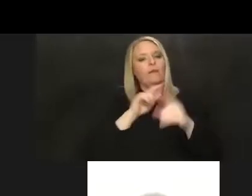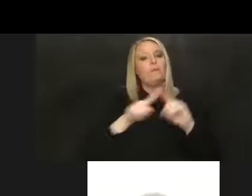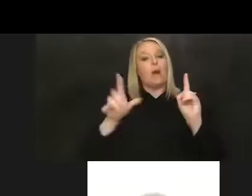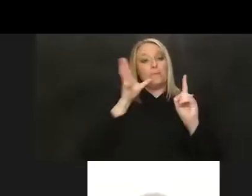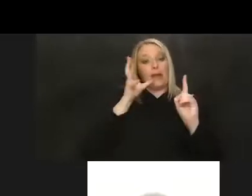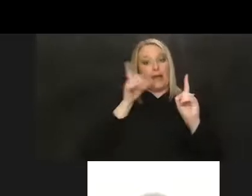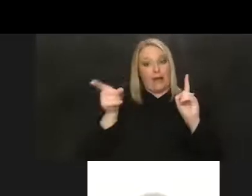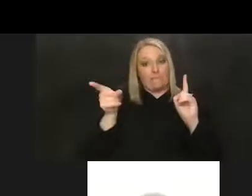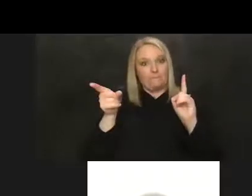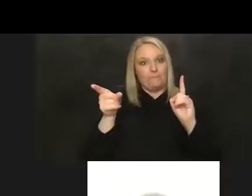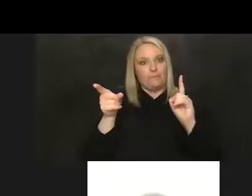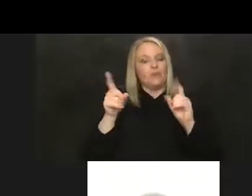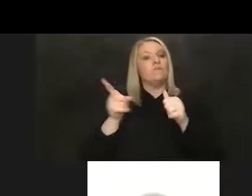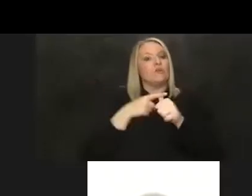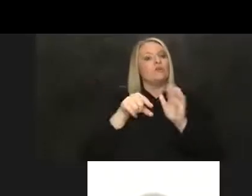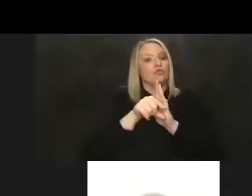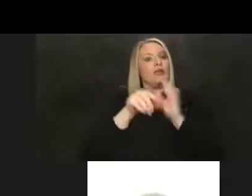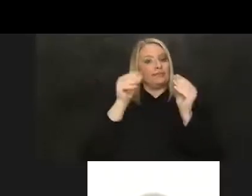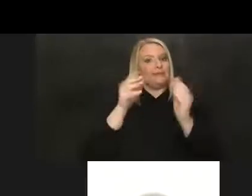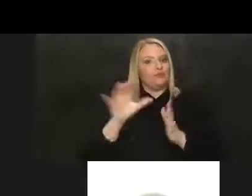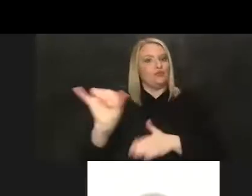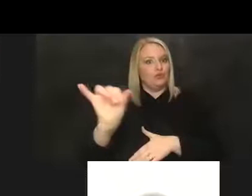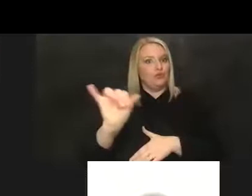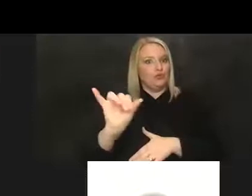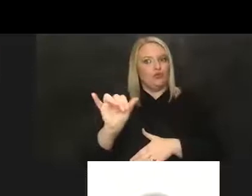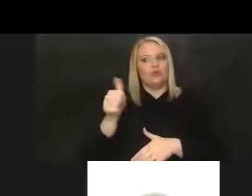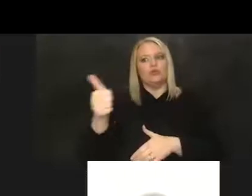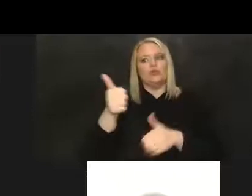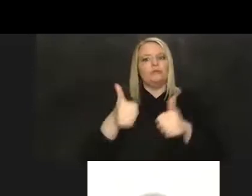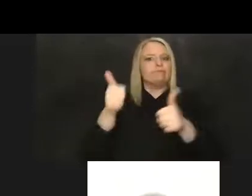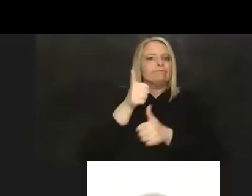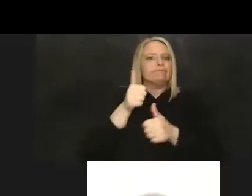a first grade teacher as well, and she was in charge of all of the pageants and all of the